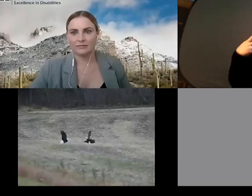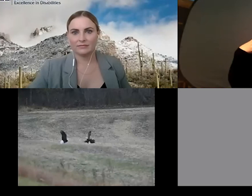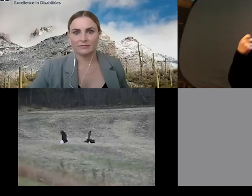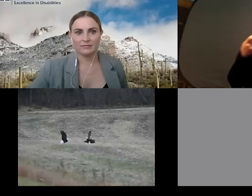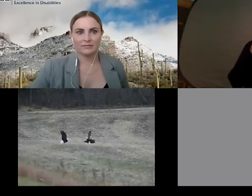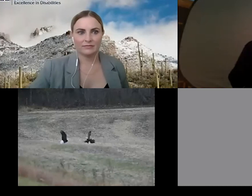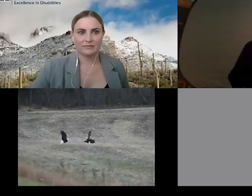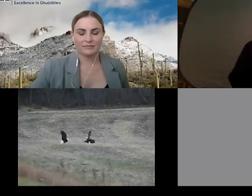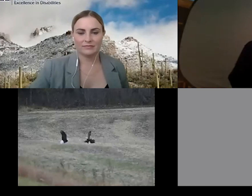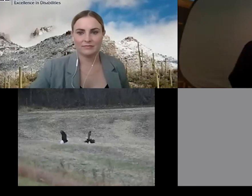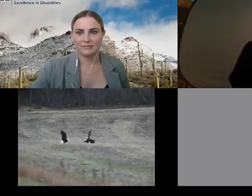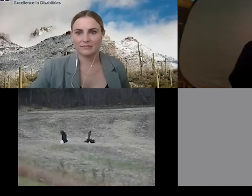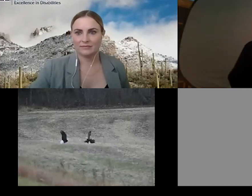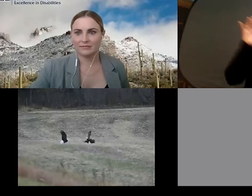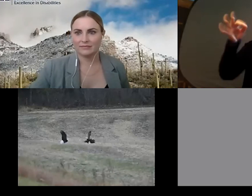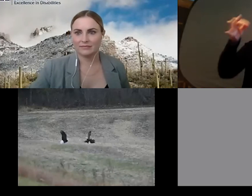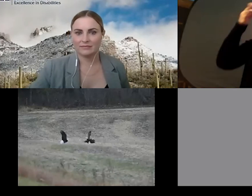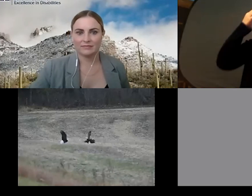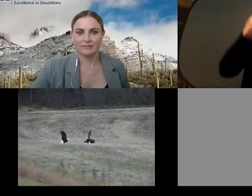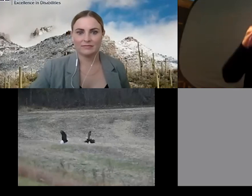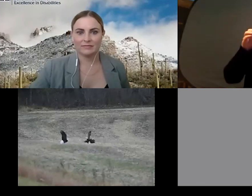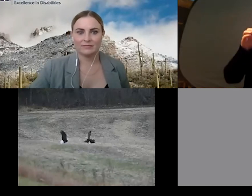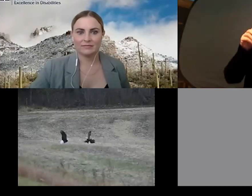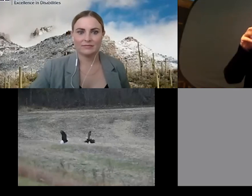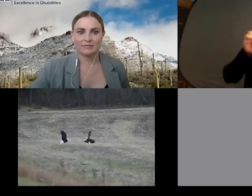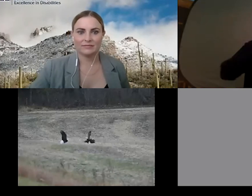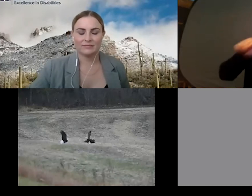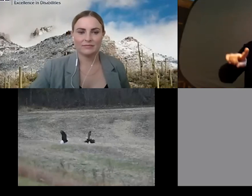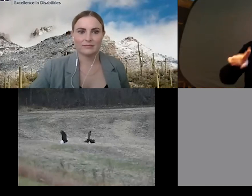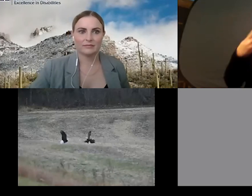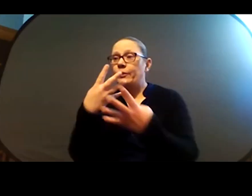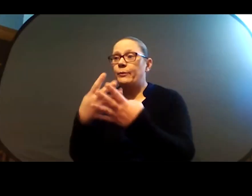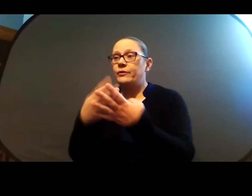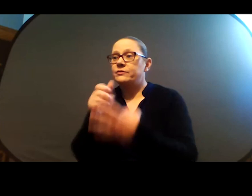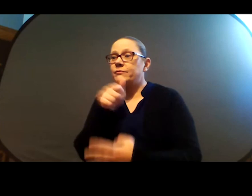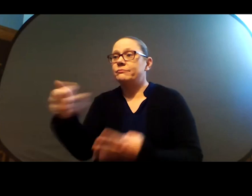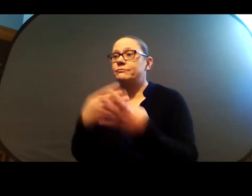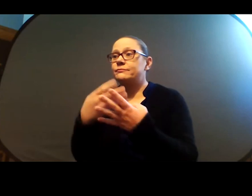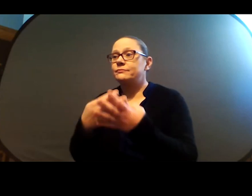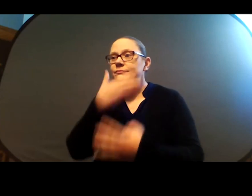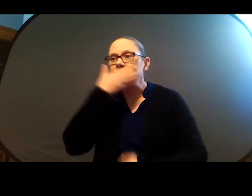crime and end up going to prison and suddenly our health care is doubled can you address some of